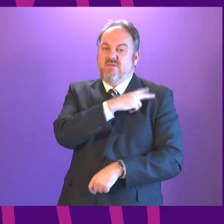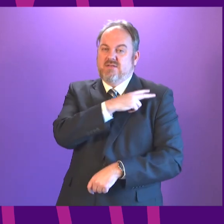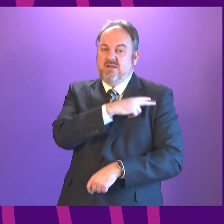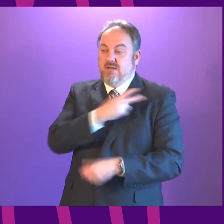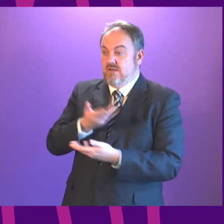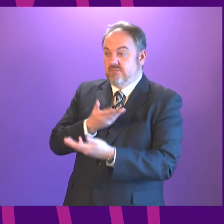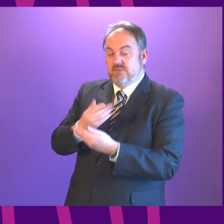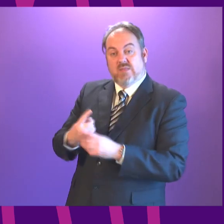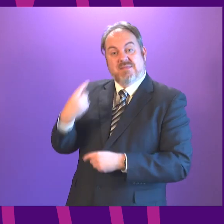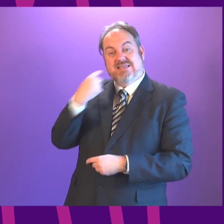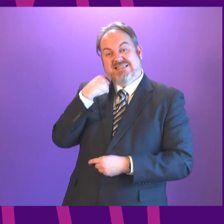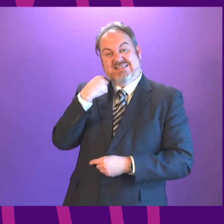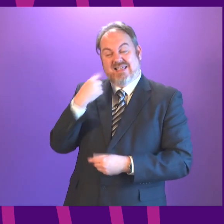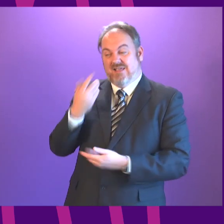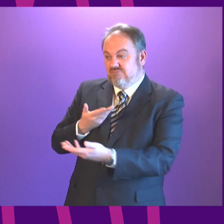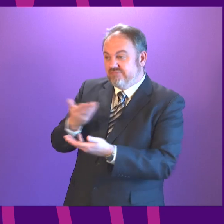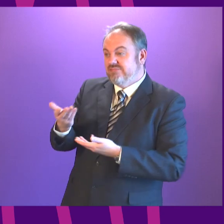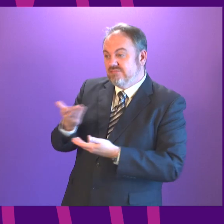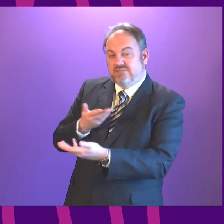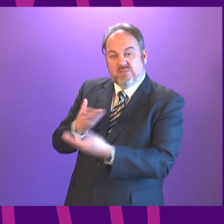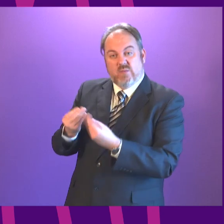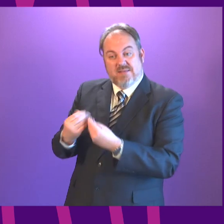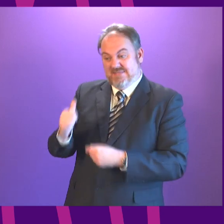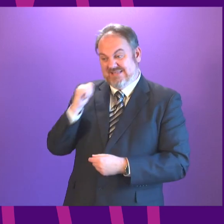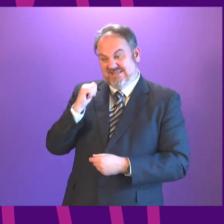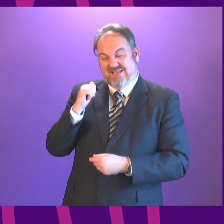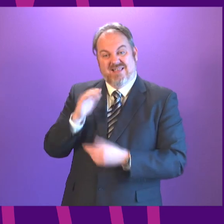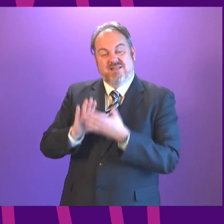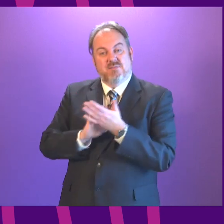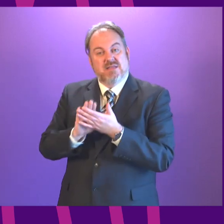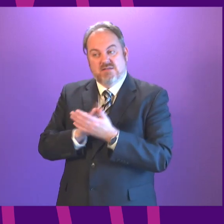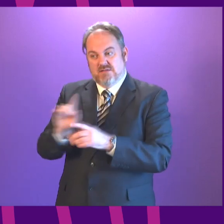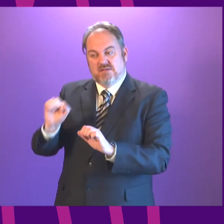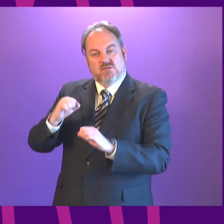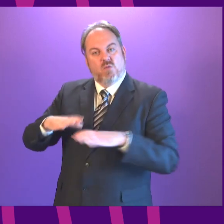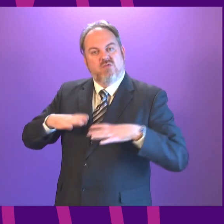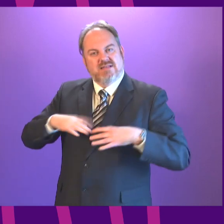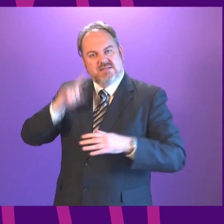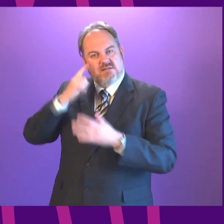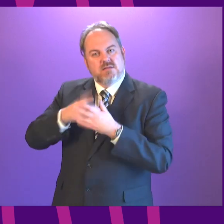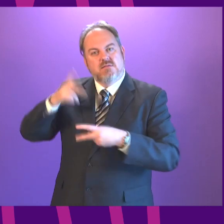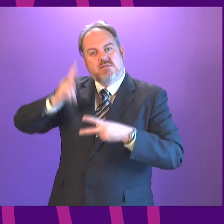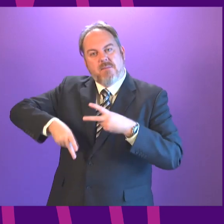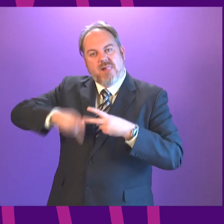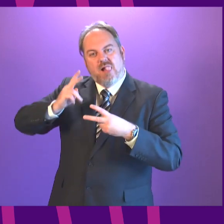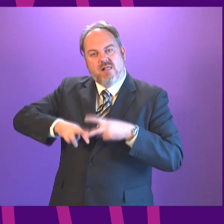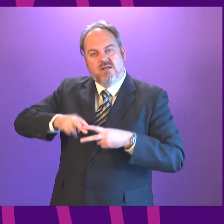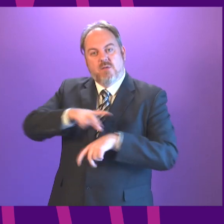joined me yesterday for the daily update. He has decided to double patrols and has set